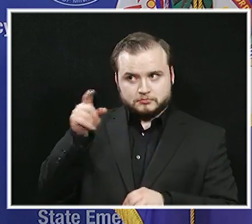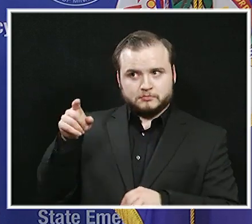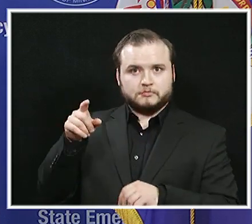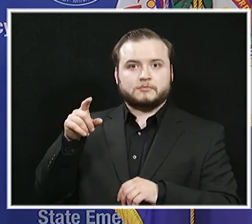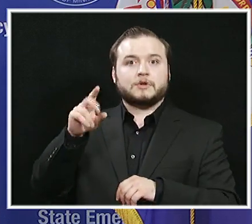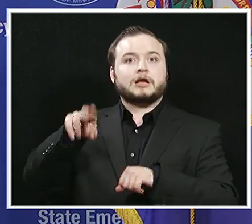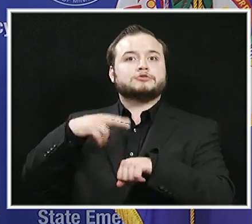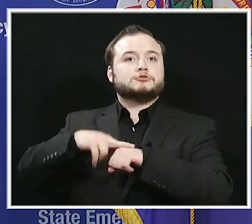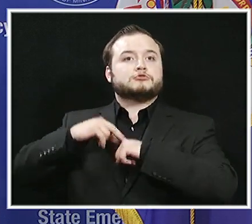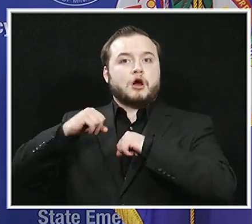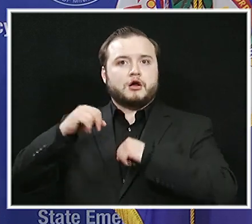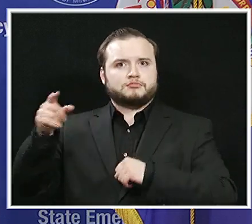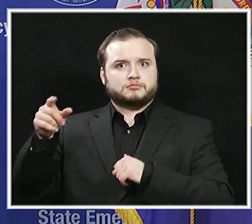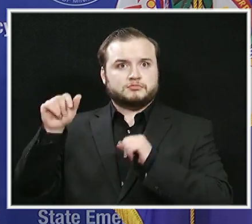Gazelka can be sure they have some of the best people